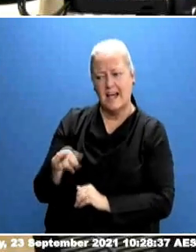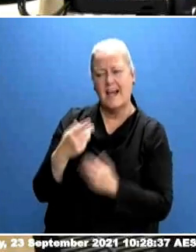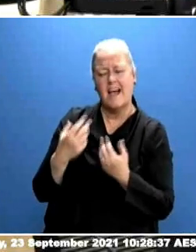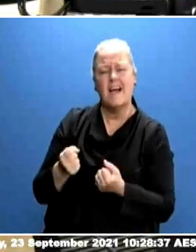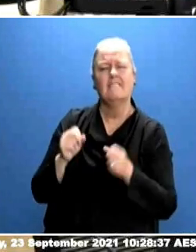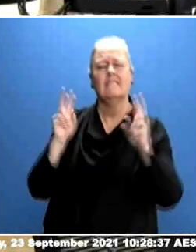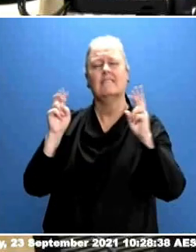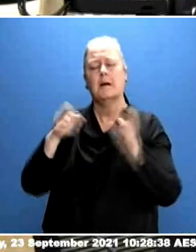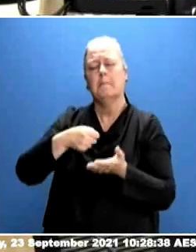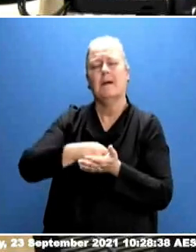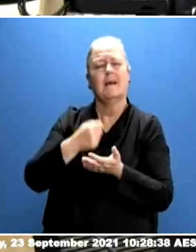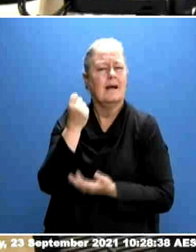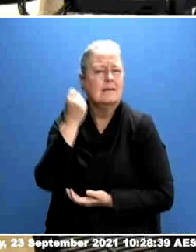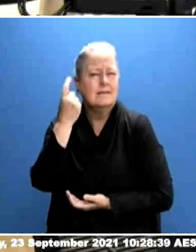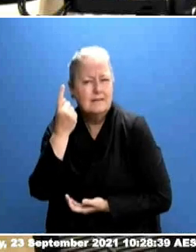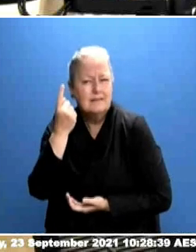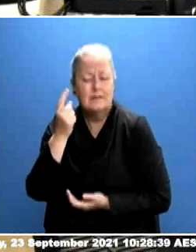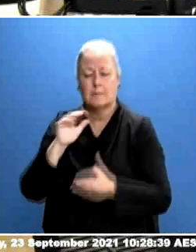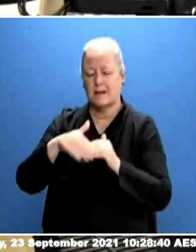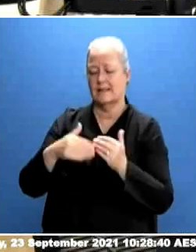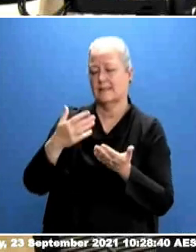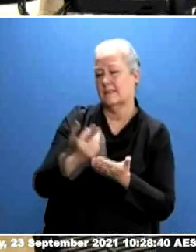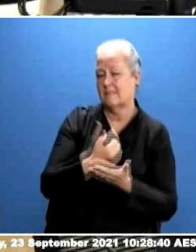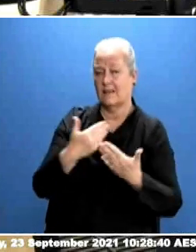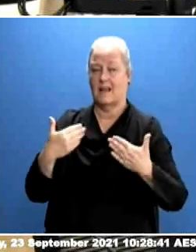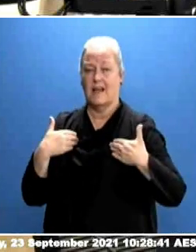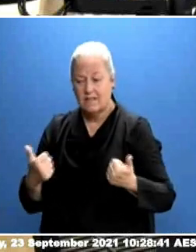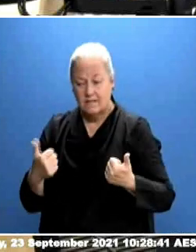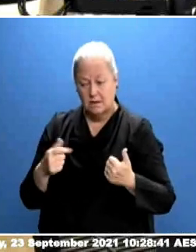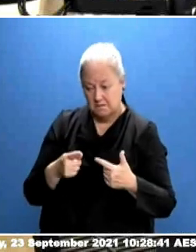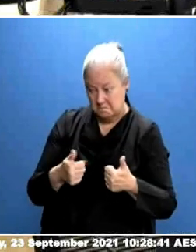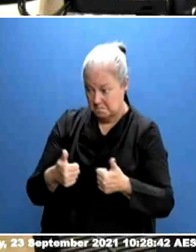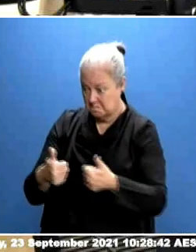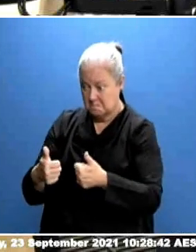and ability in the areas of safety and health, they would be seen as ready to be released from Secure Care.